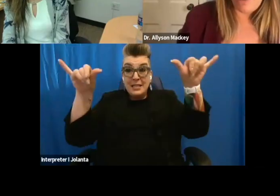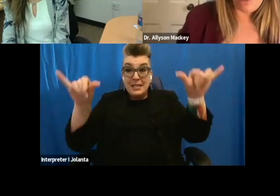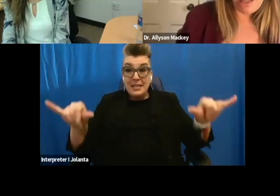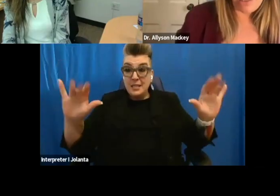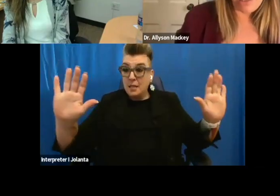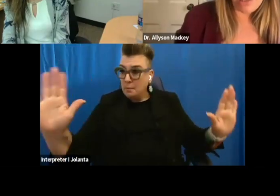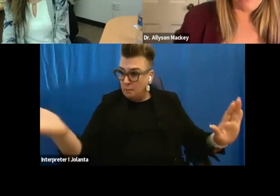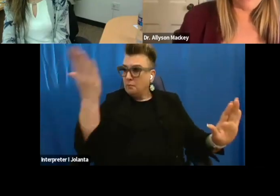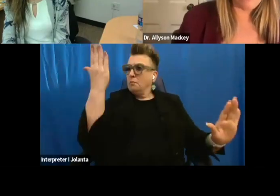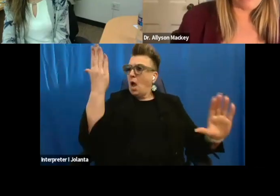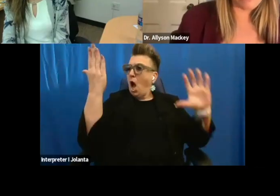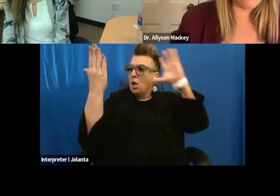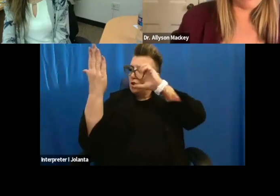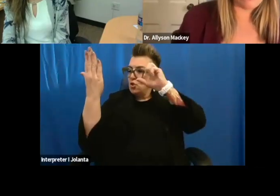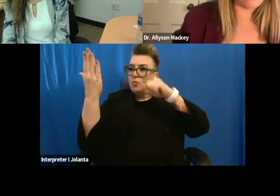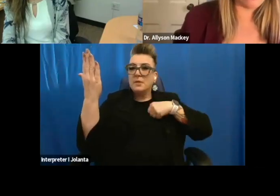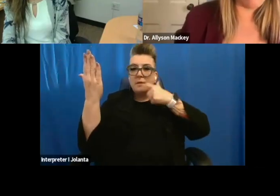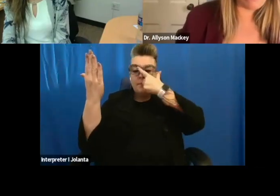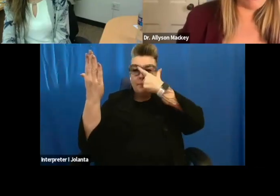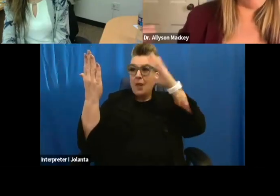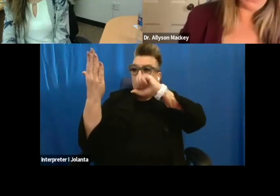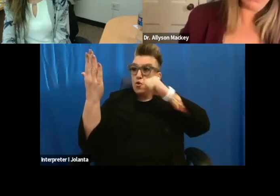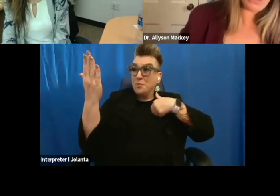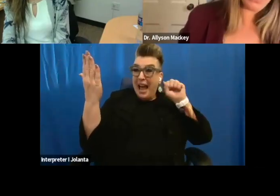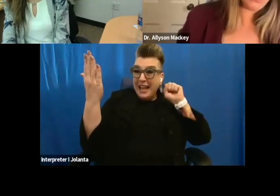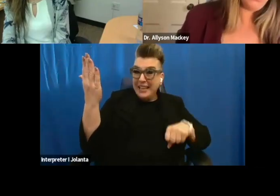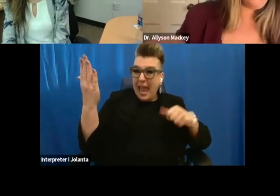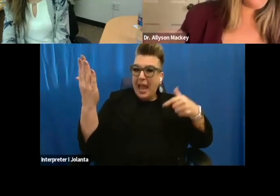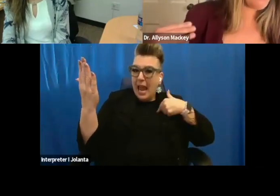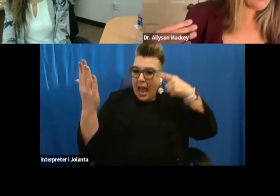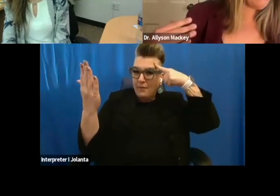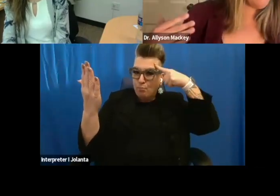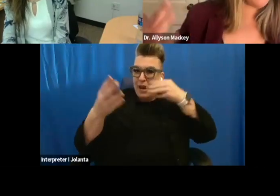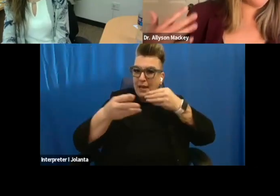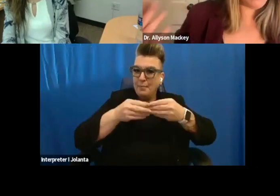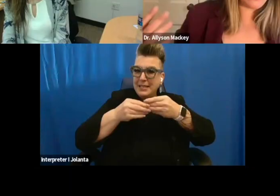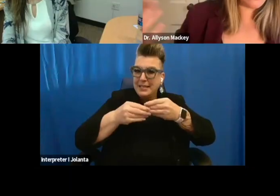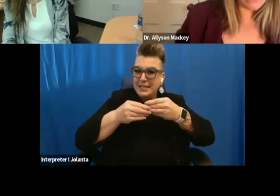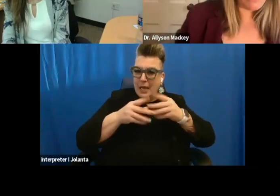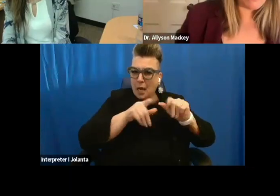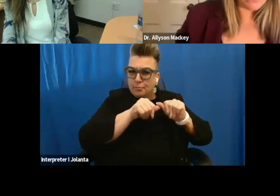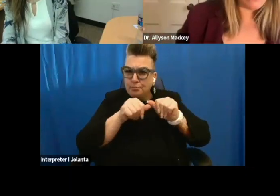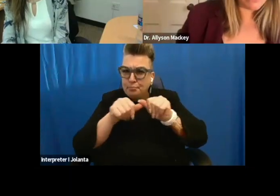into adolescence and so I really think it's about a mismatch of how brains and bodies are adapting